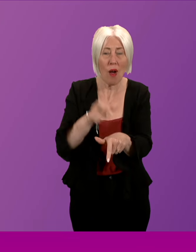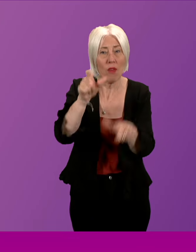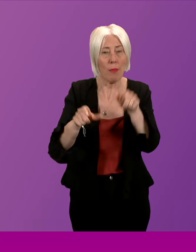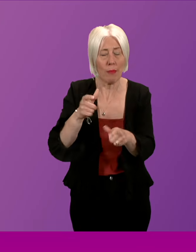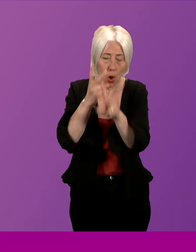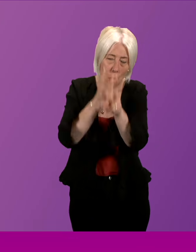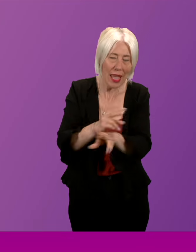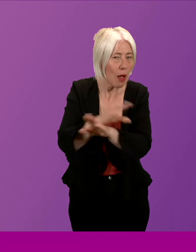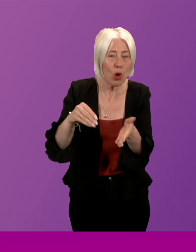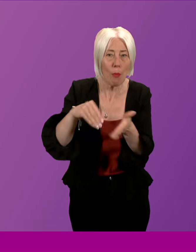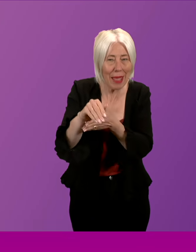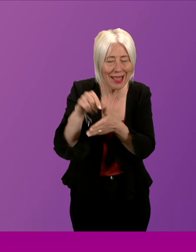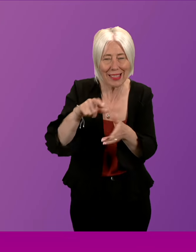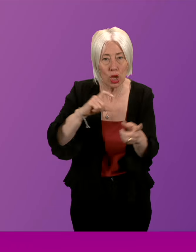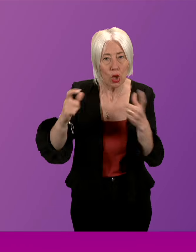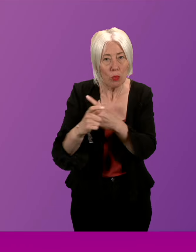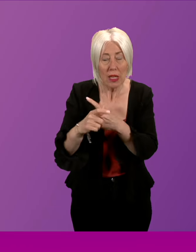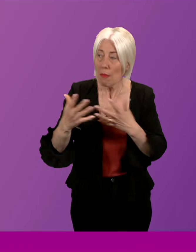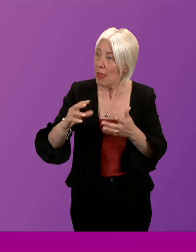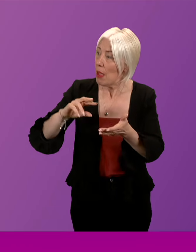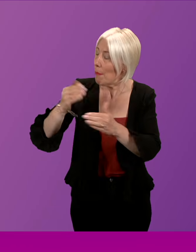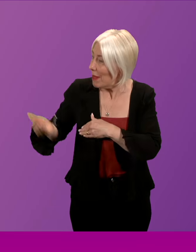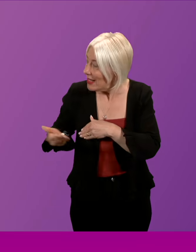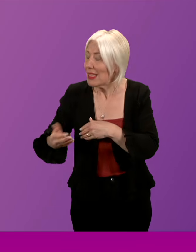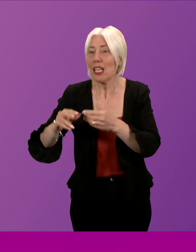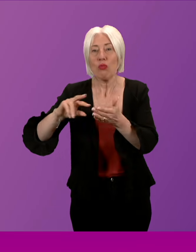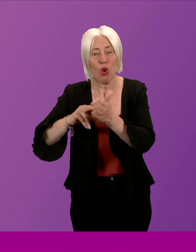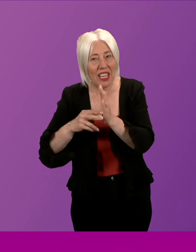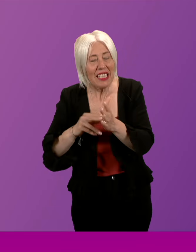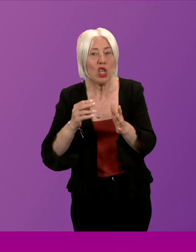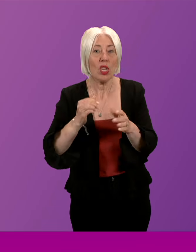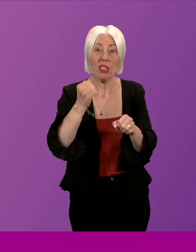Can he identify any businesses, organisations or Government bodies that are working on that?